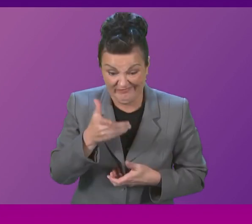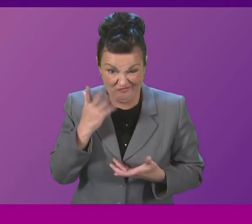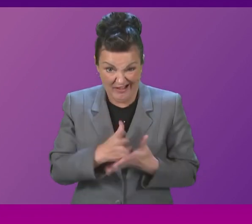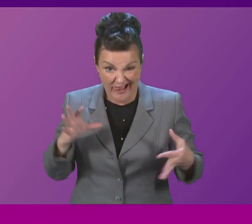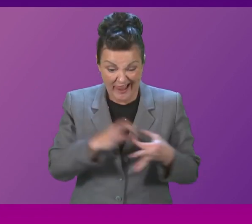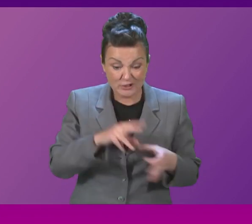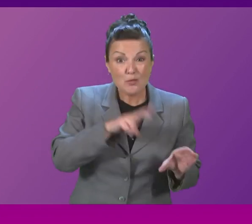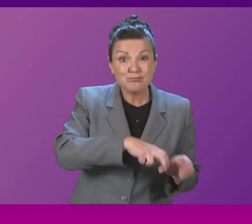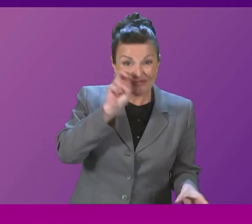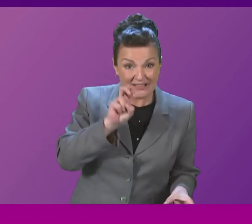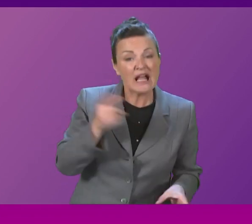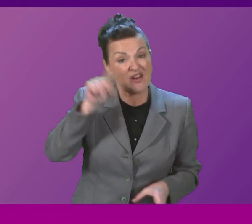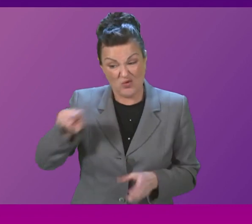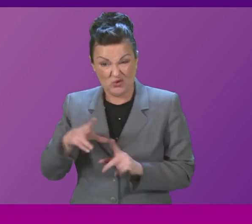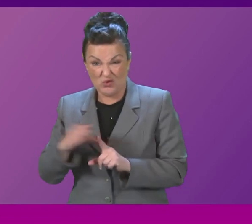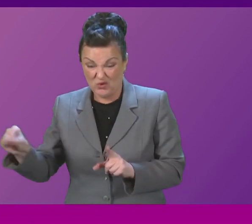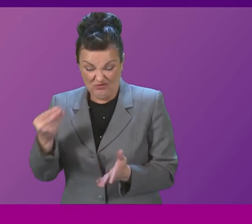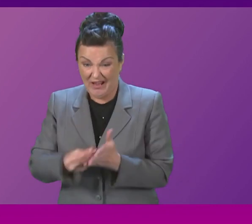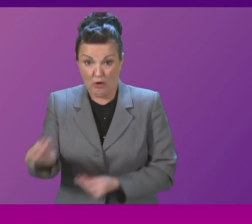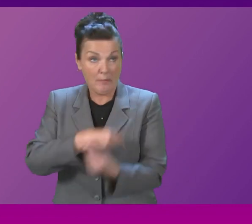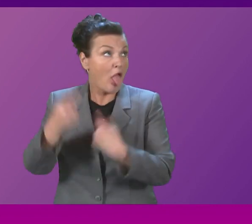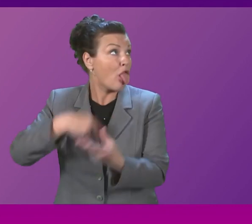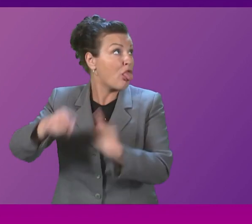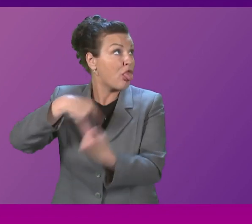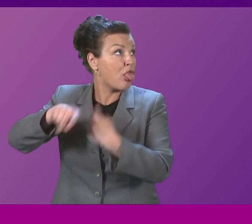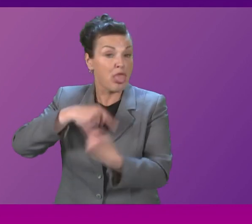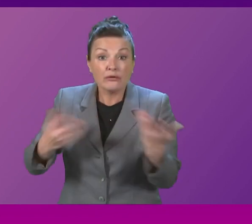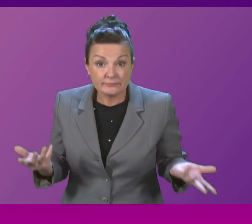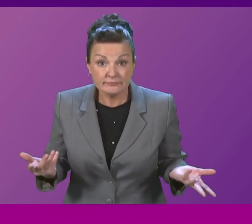and Tory economic mismanagement, which the chancellor has just said is being filled by